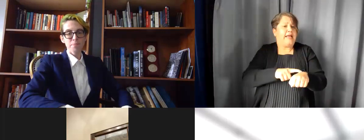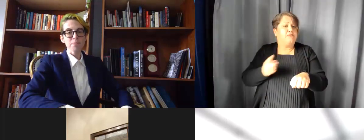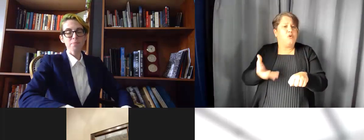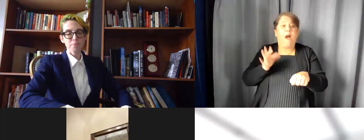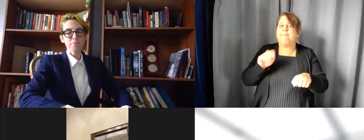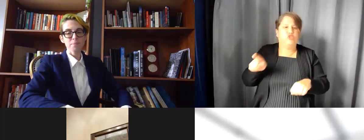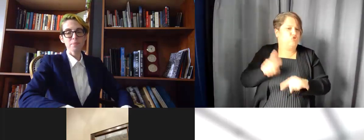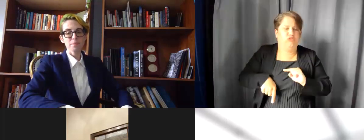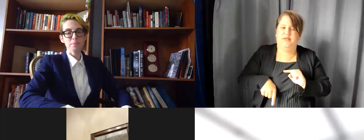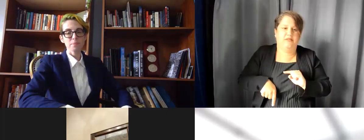Jordan Radford: You know